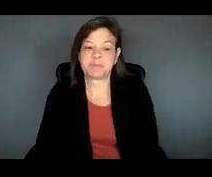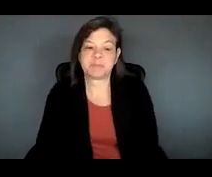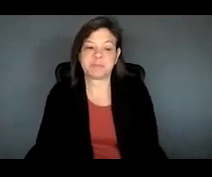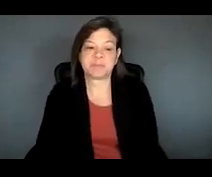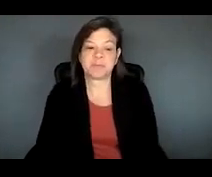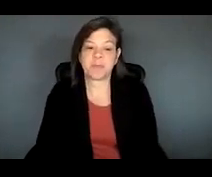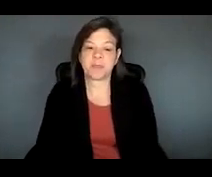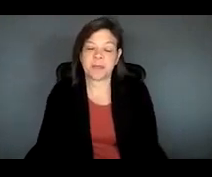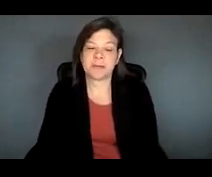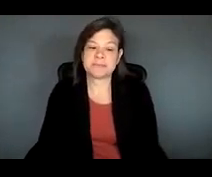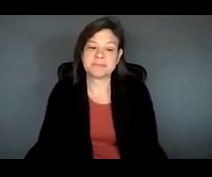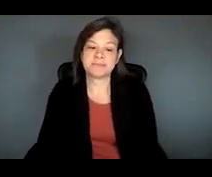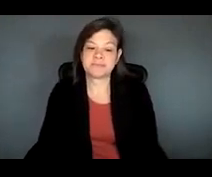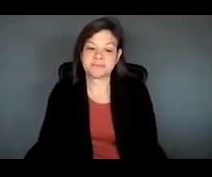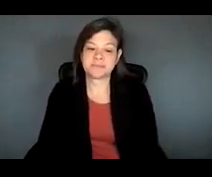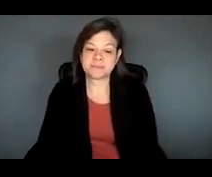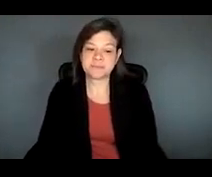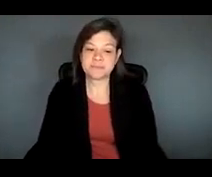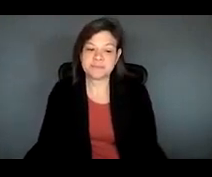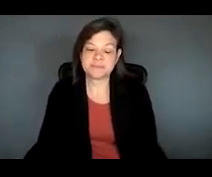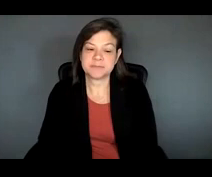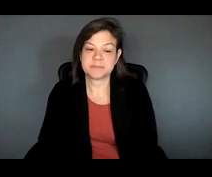So, one thing I really want to highlight is